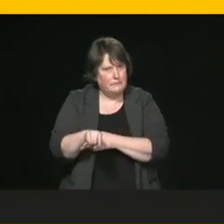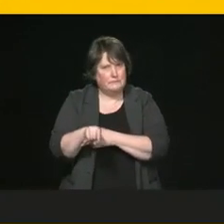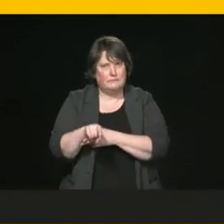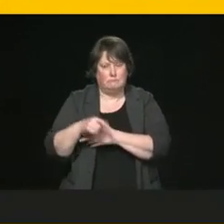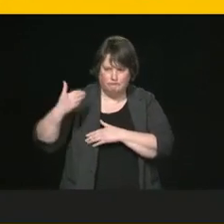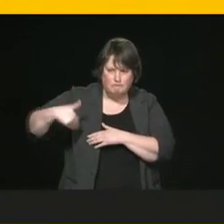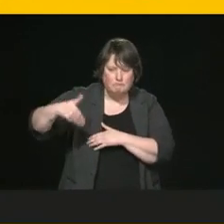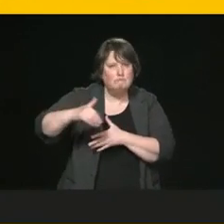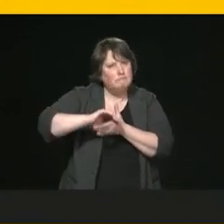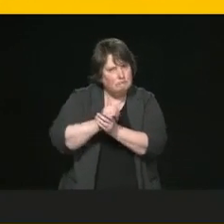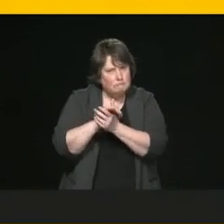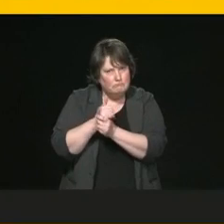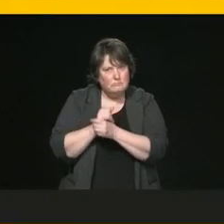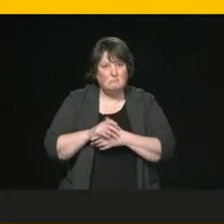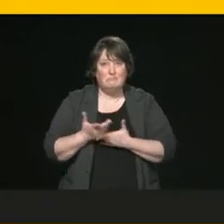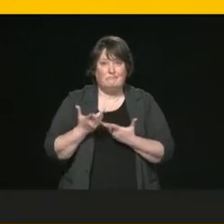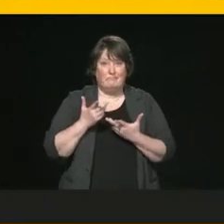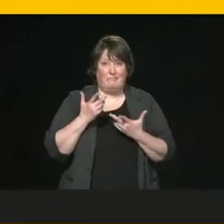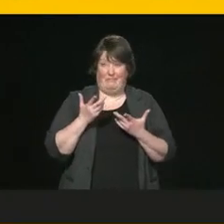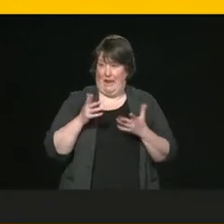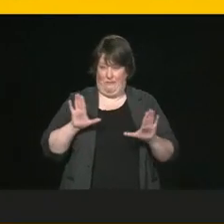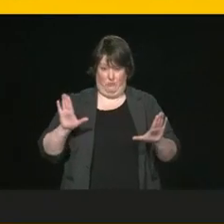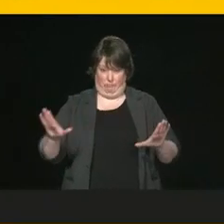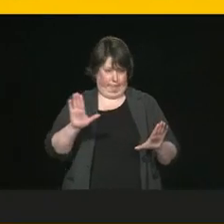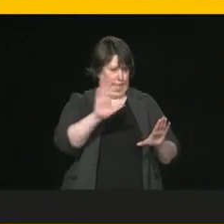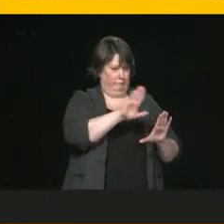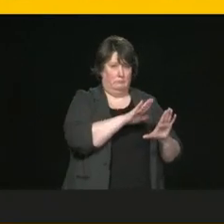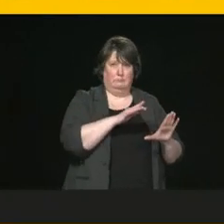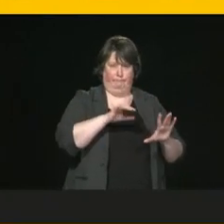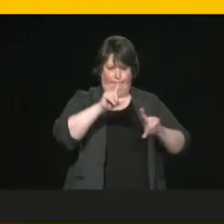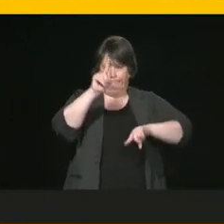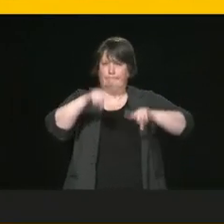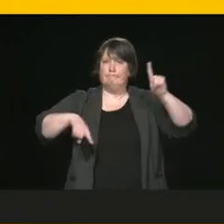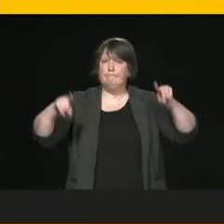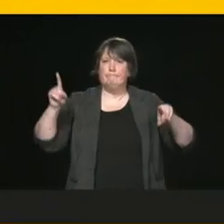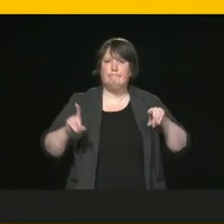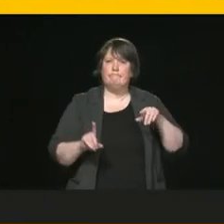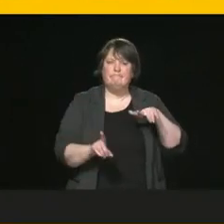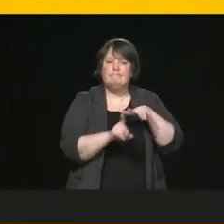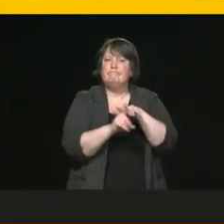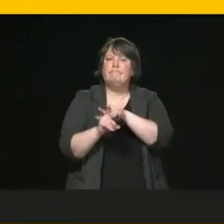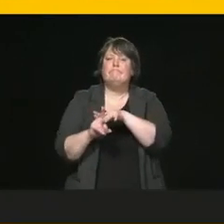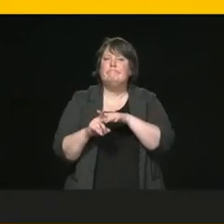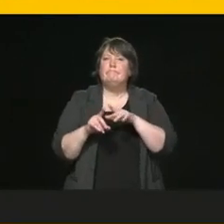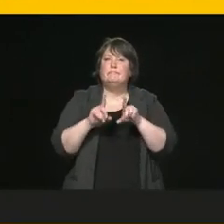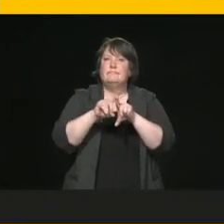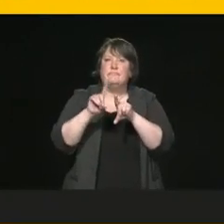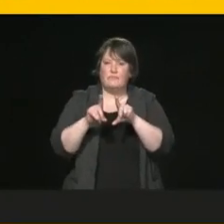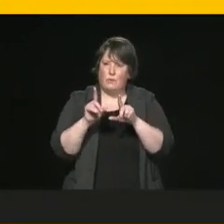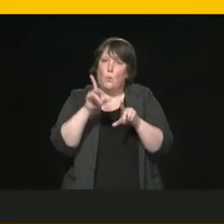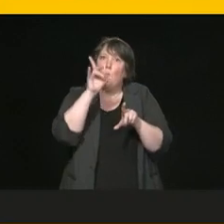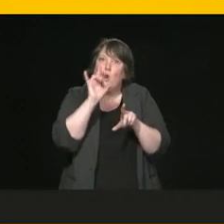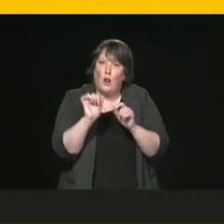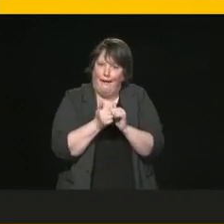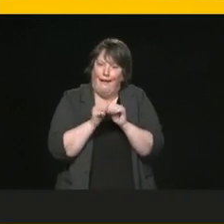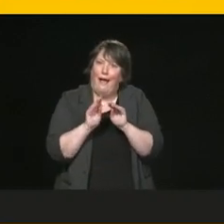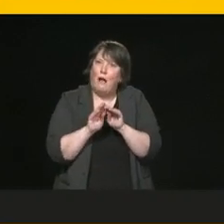IF YOU MUST. AND REGULARLY AND AGGRESSIVELY WASHING YOUR HANDS. OF COURSE, IN VARIOUS REGIONS